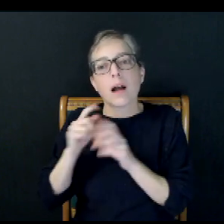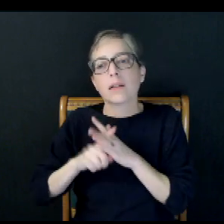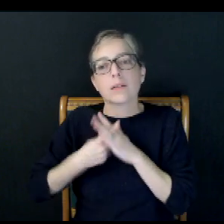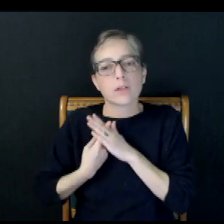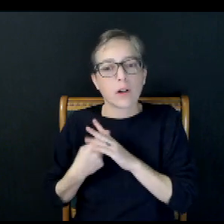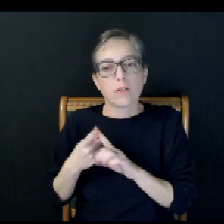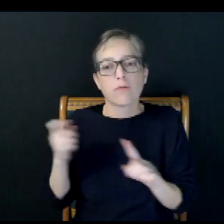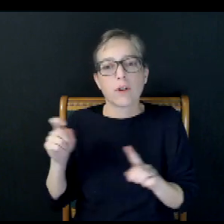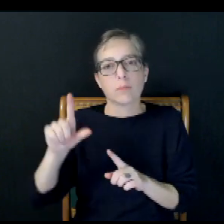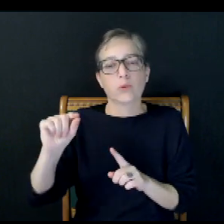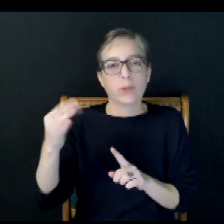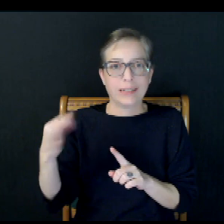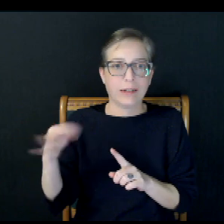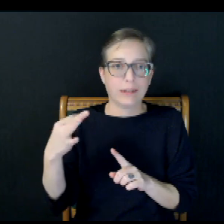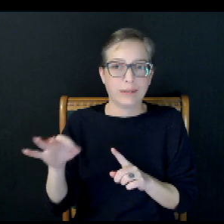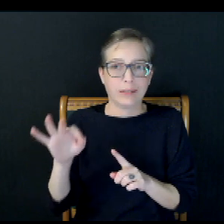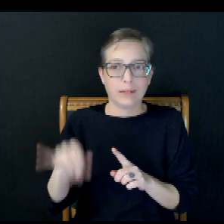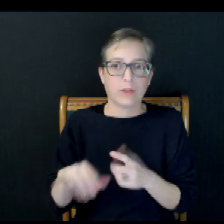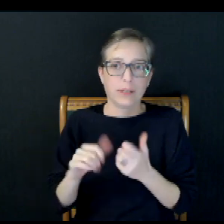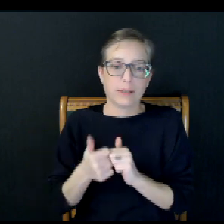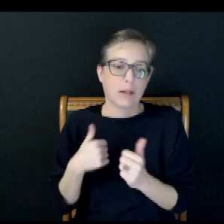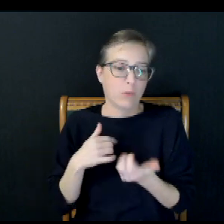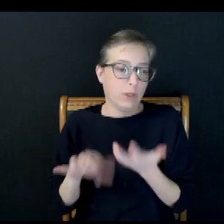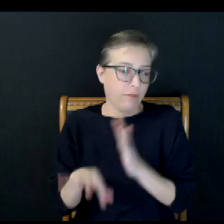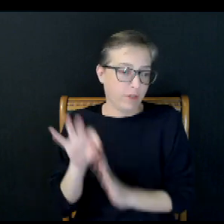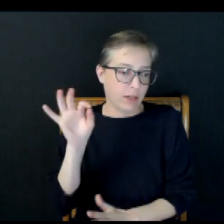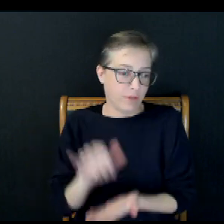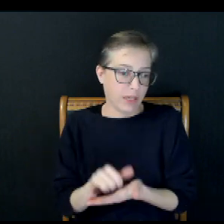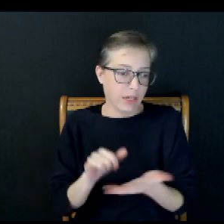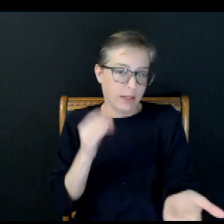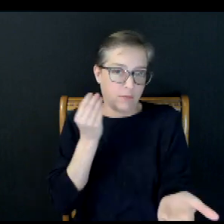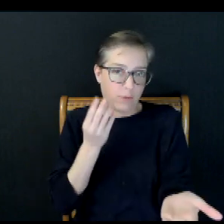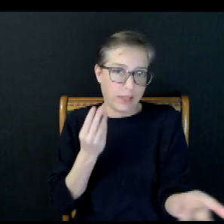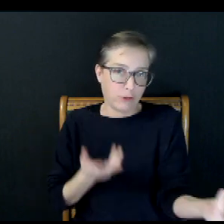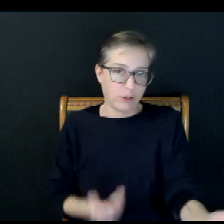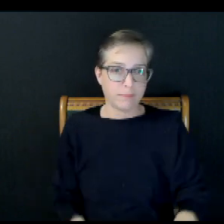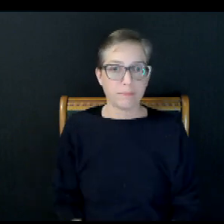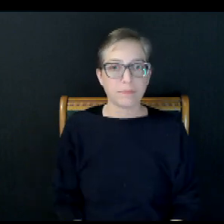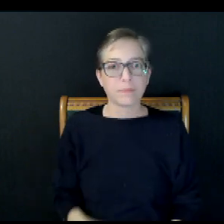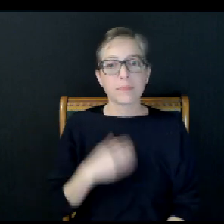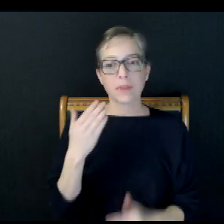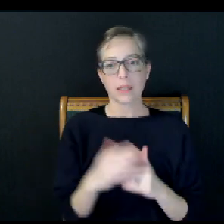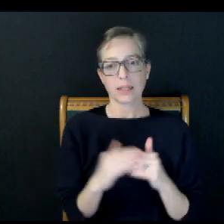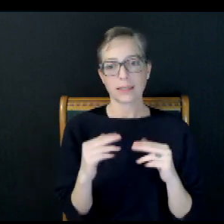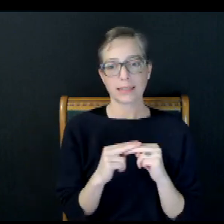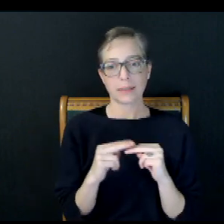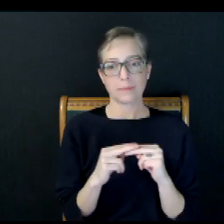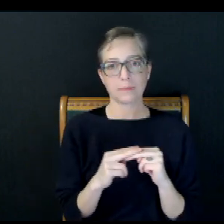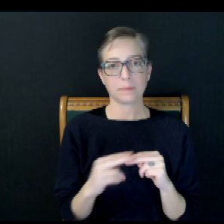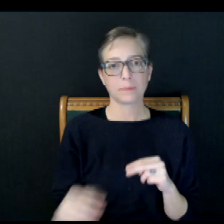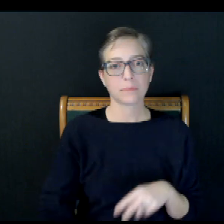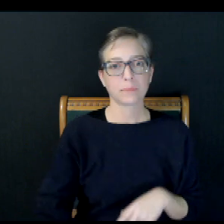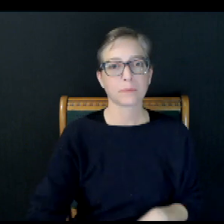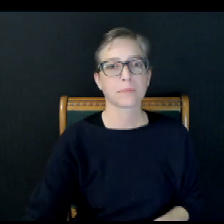that conclusion. Next slide, please. We also wanted to look at